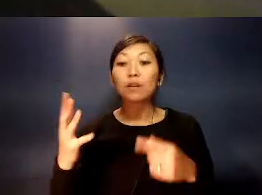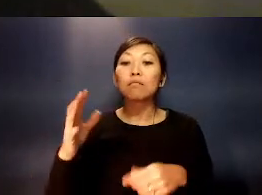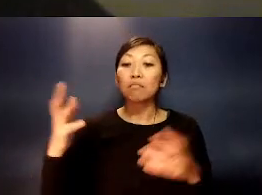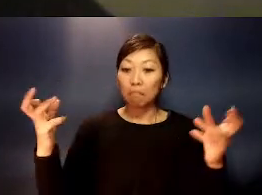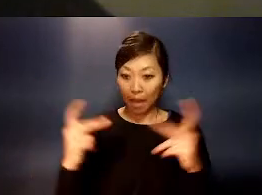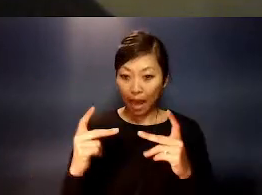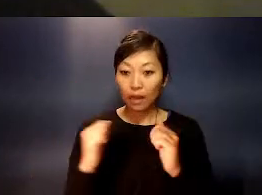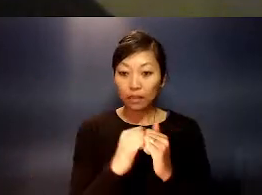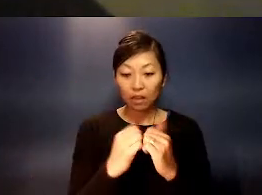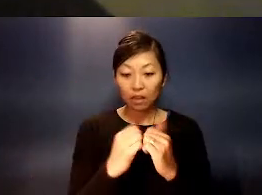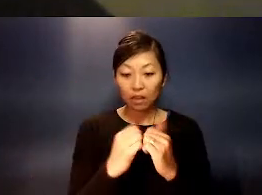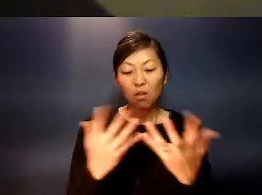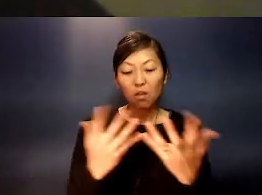MEETING TO BRING FORWARD THE AMENDMENTS.